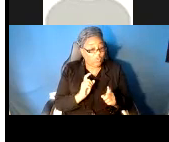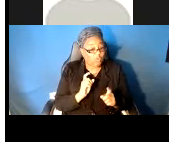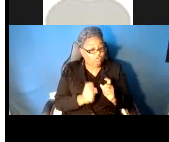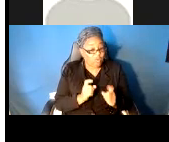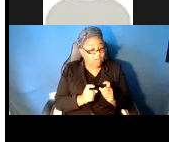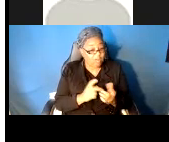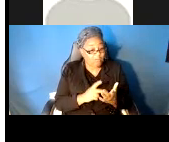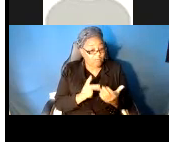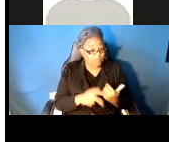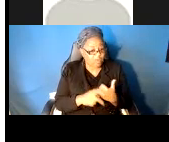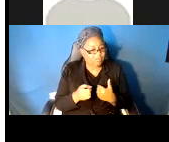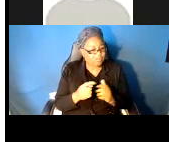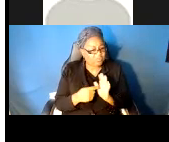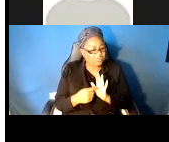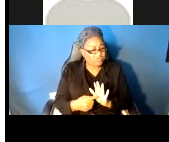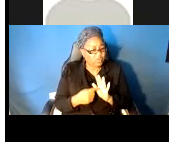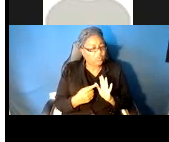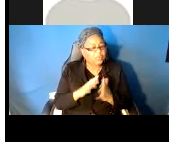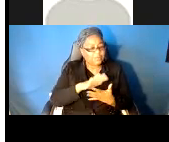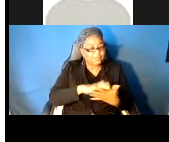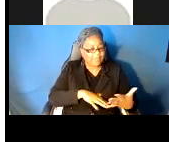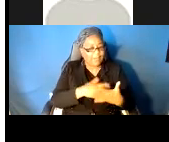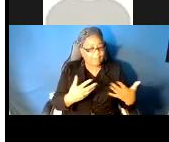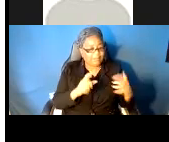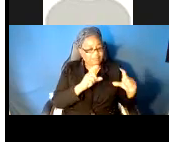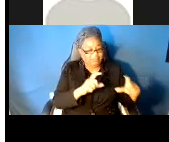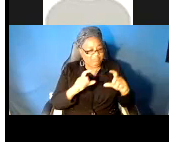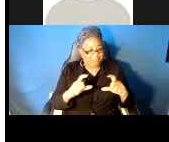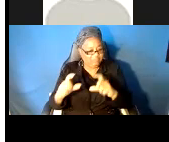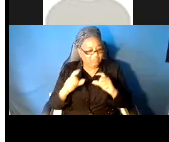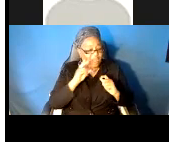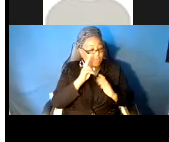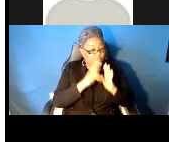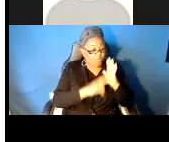This is shown as a table and I will read aloud this table from left to right.